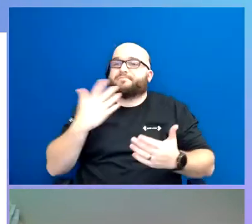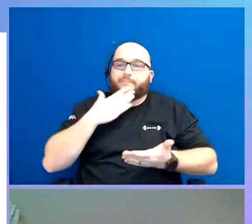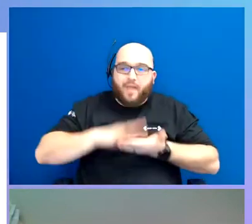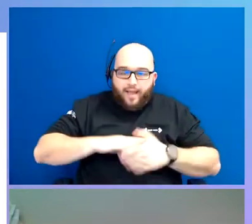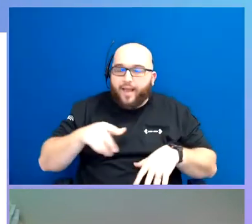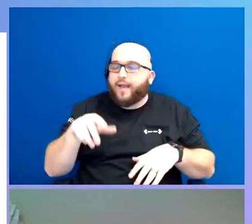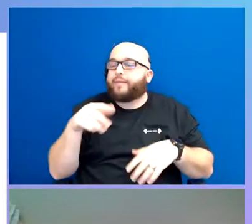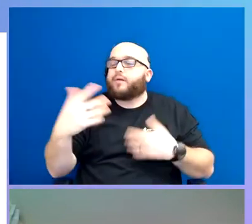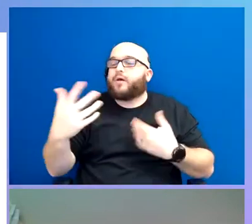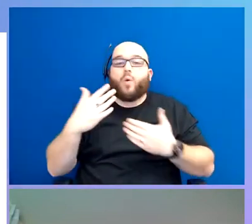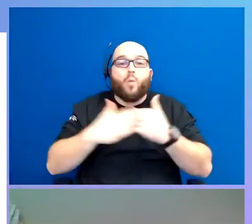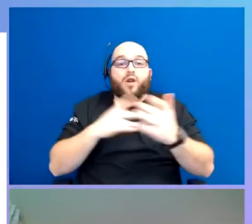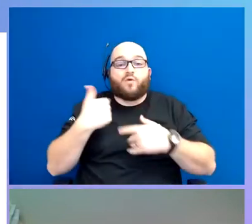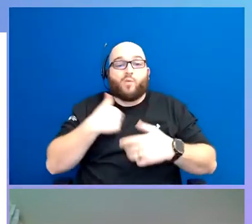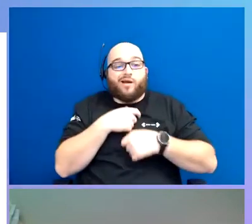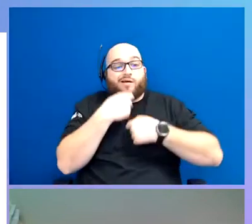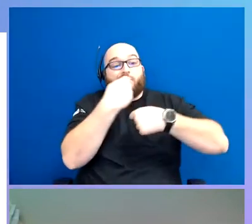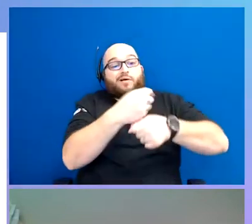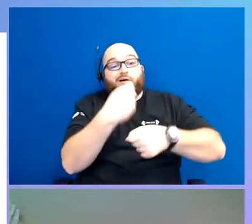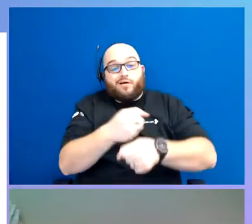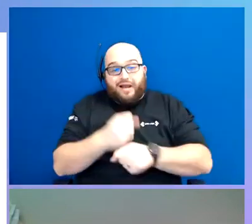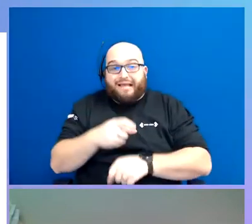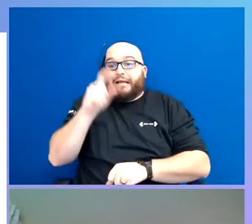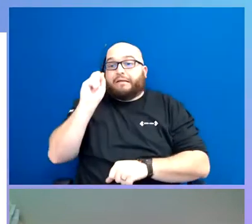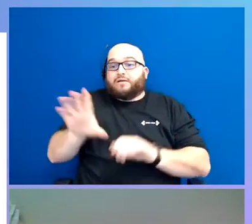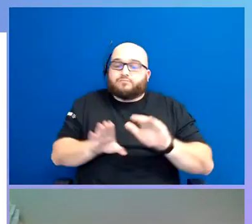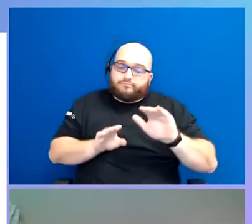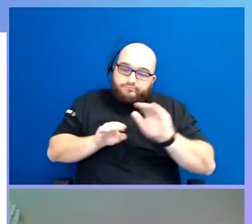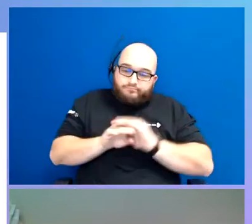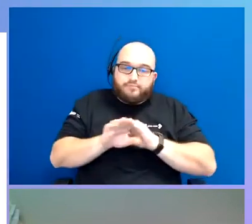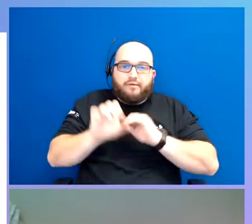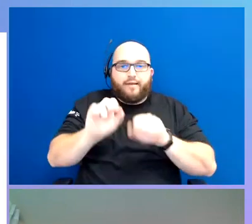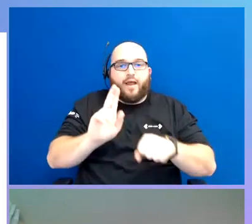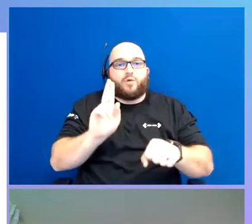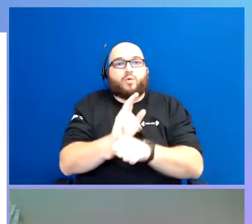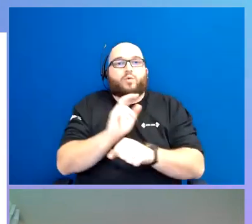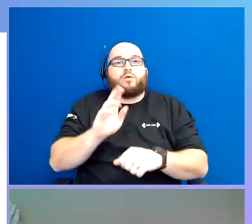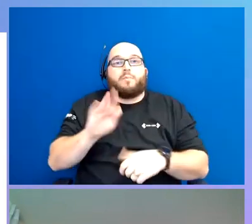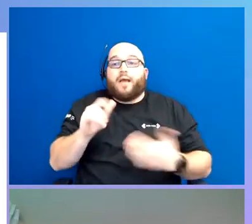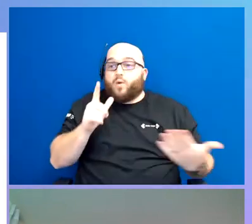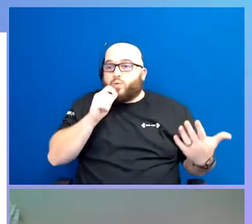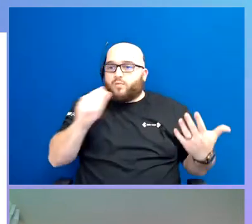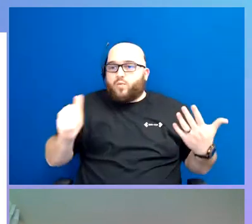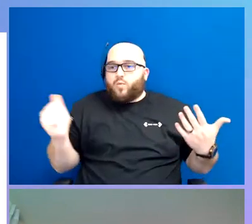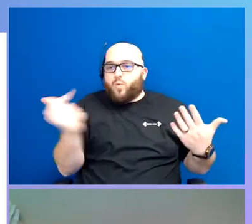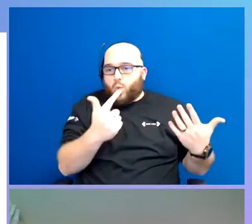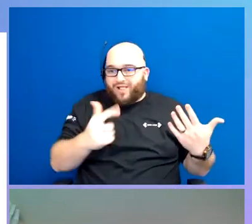producing needs to be accessible and usable by all that is part